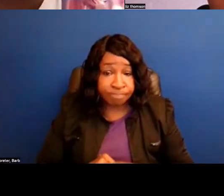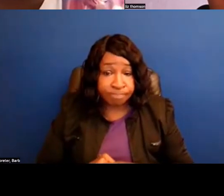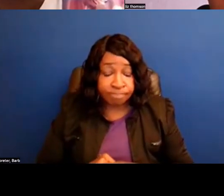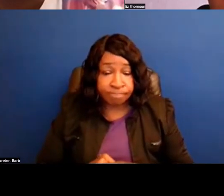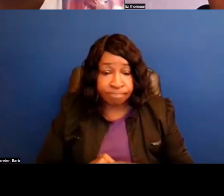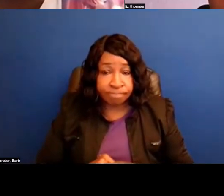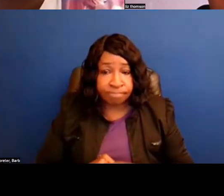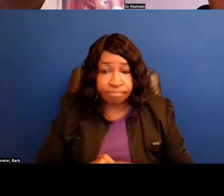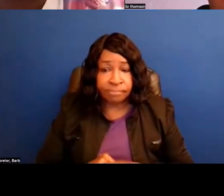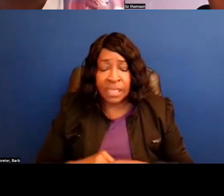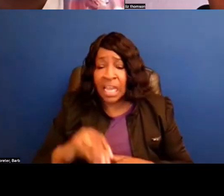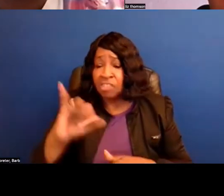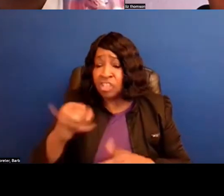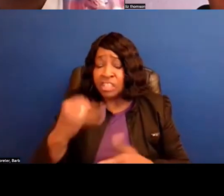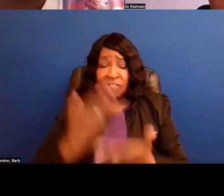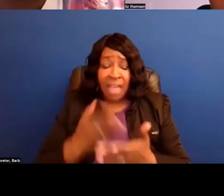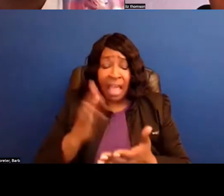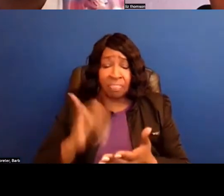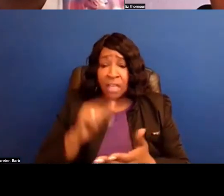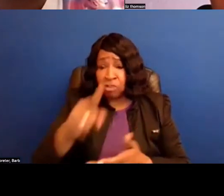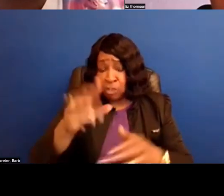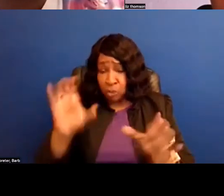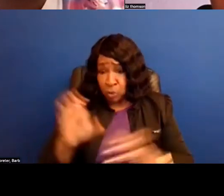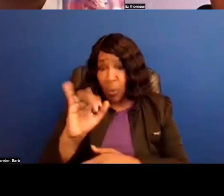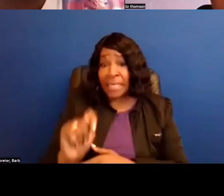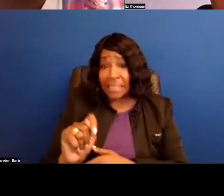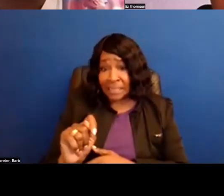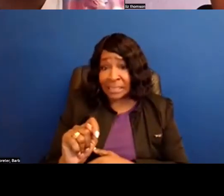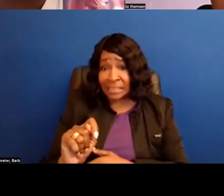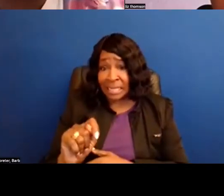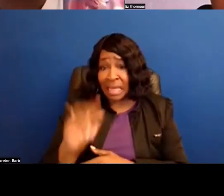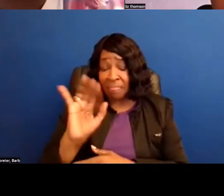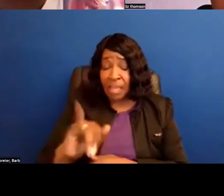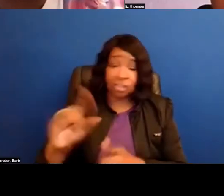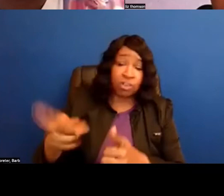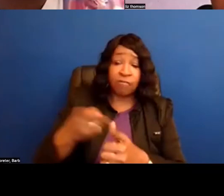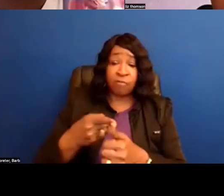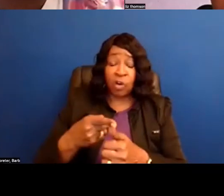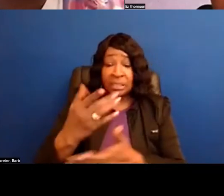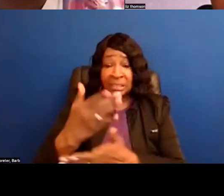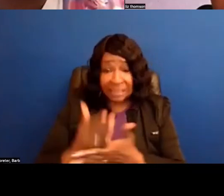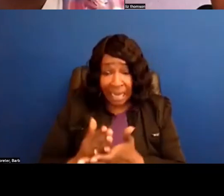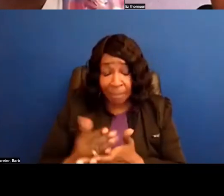Just the fact that you're doing it, that's the first step, we need more.